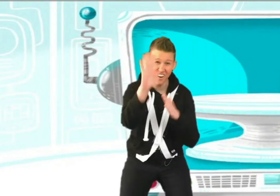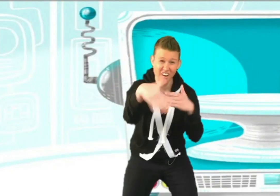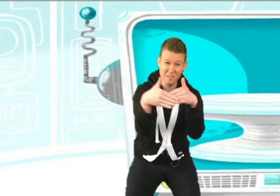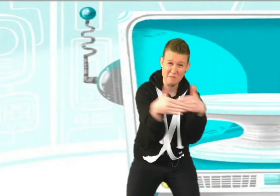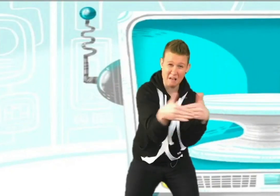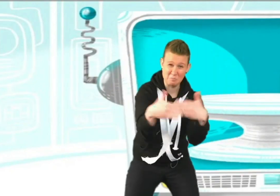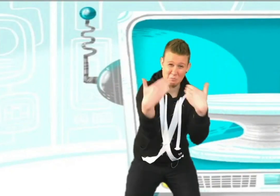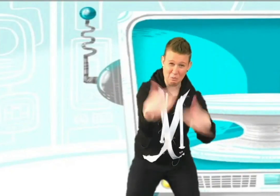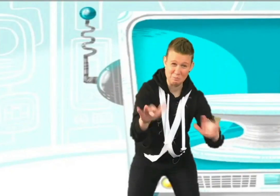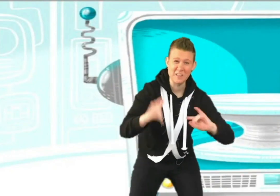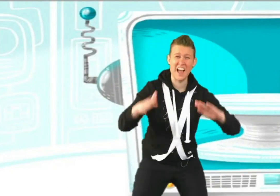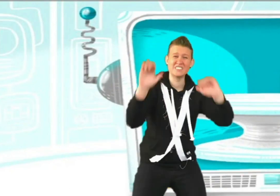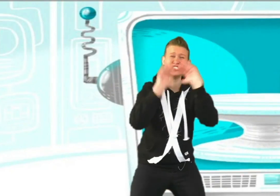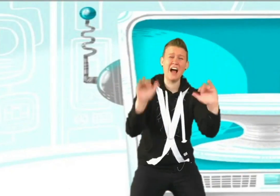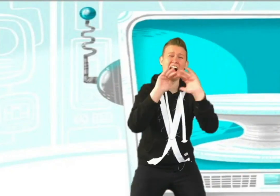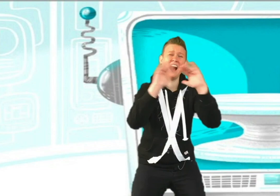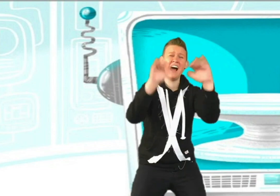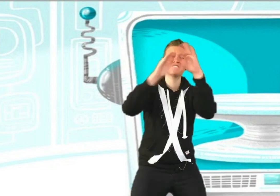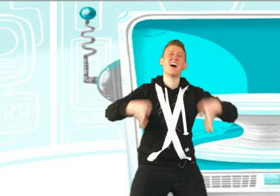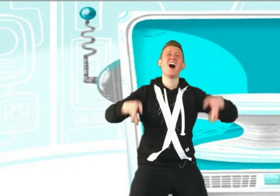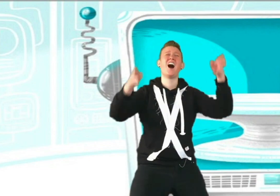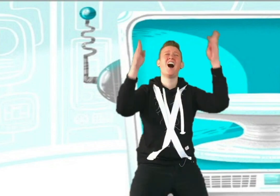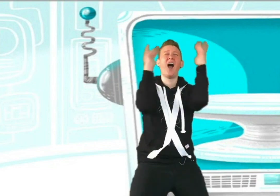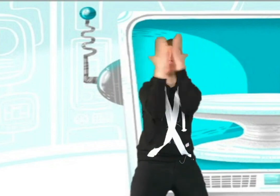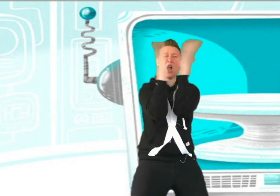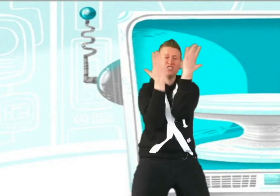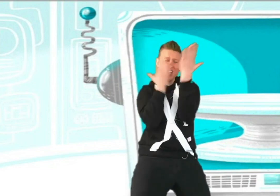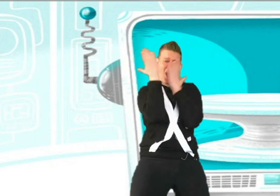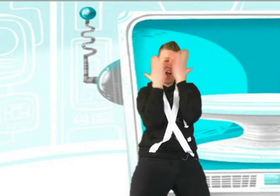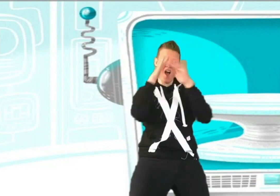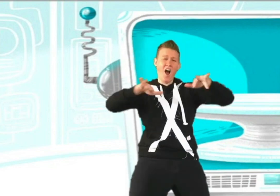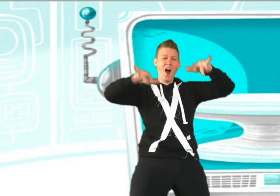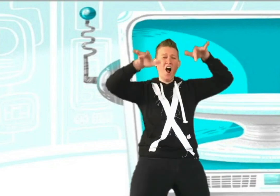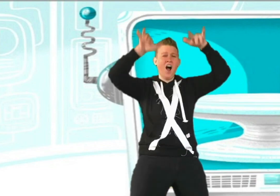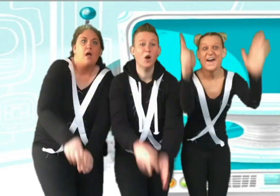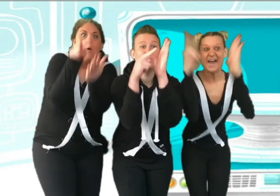The nursery shelves held books galore!